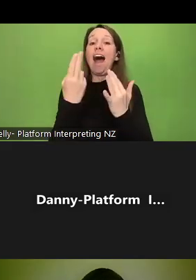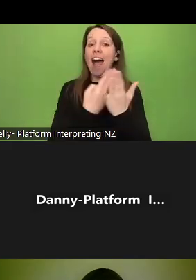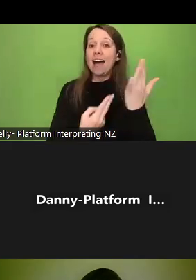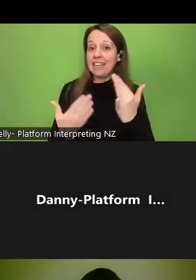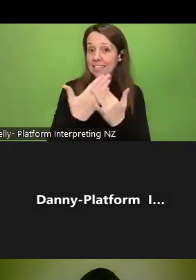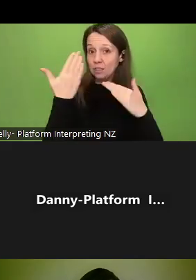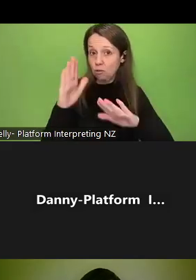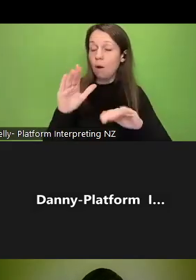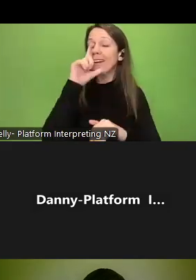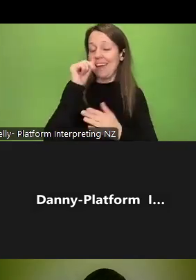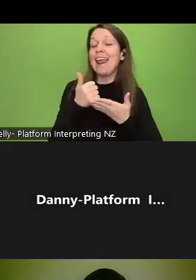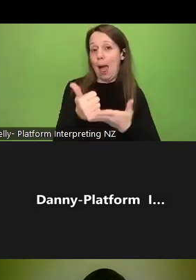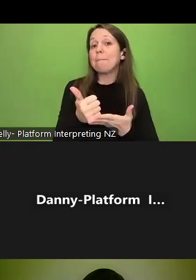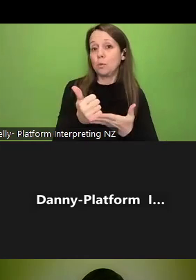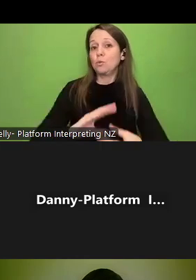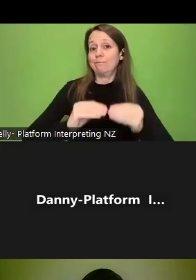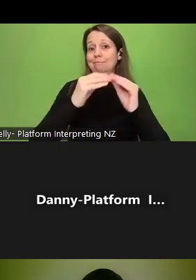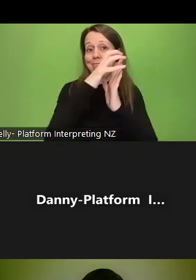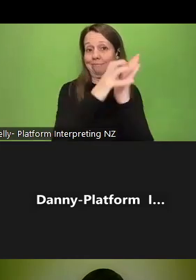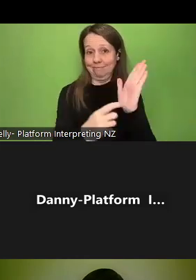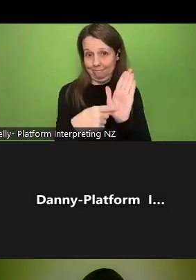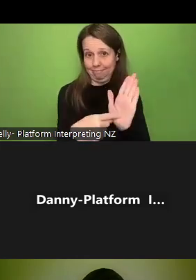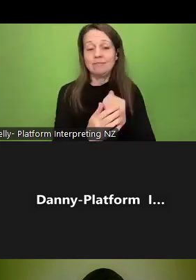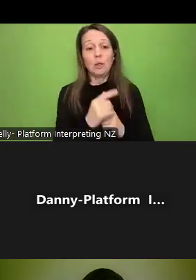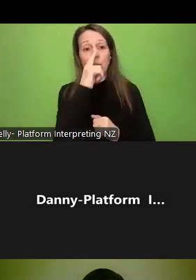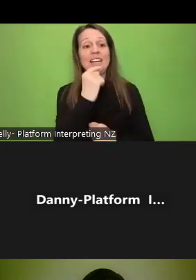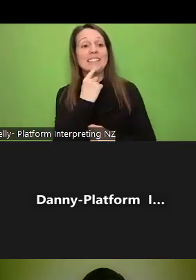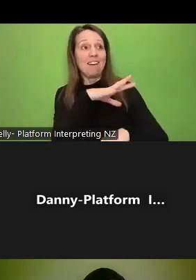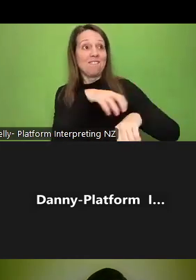You can ask the venue to host the accessibility information on their main page, so that you can